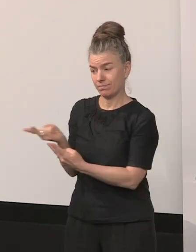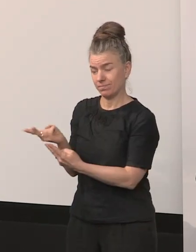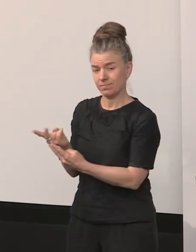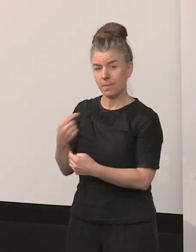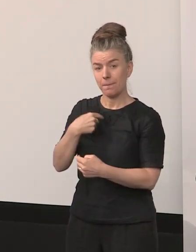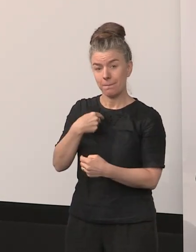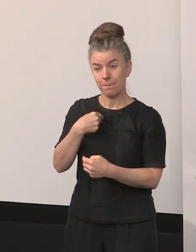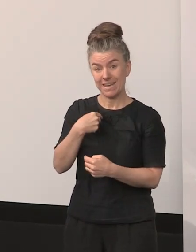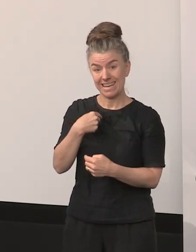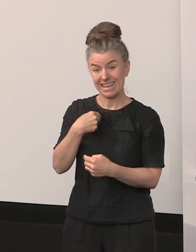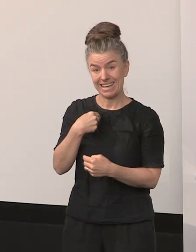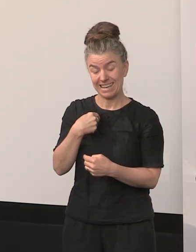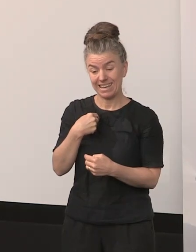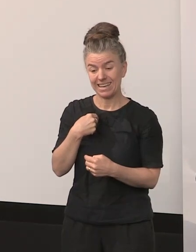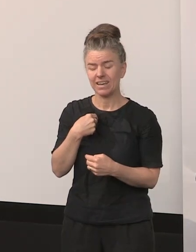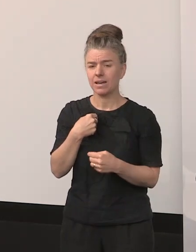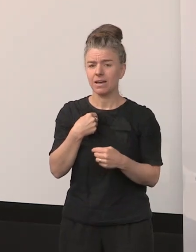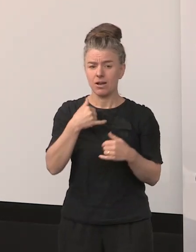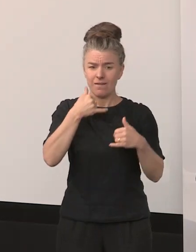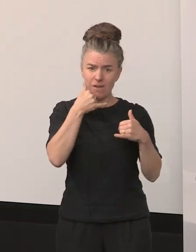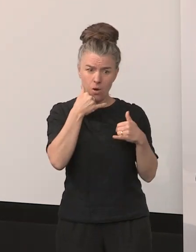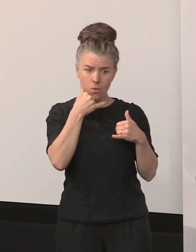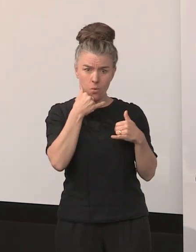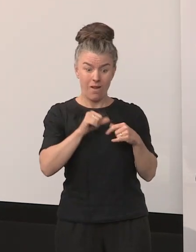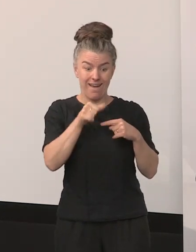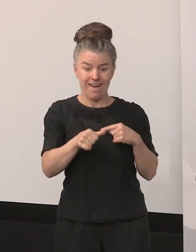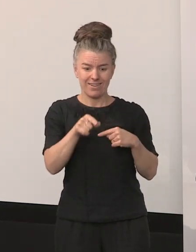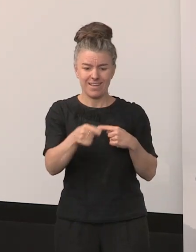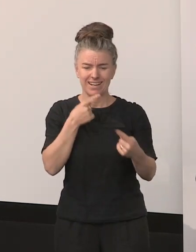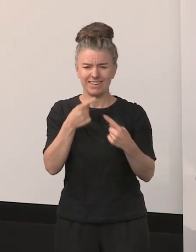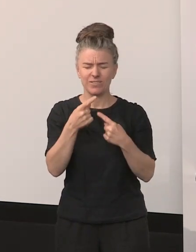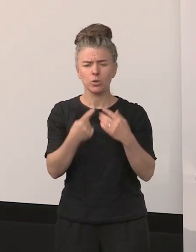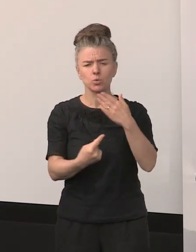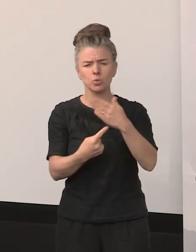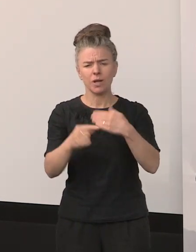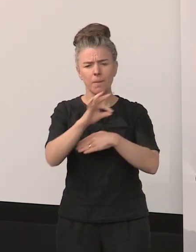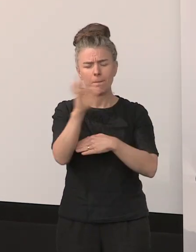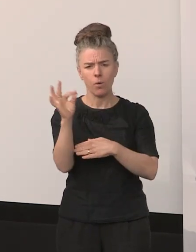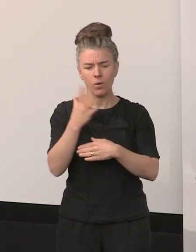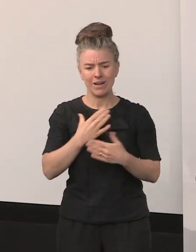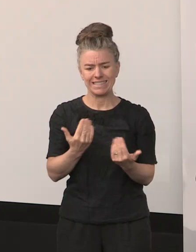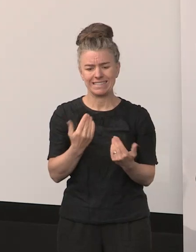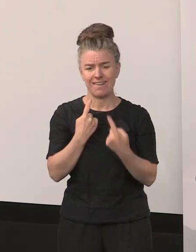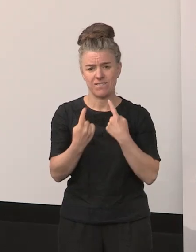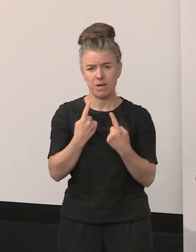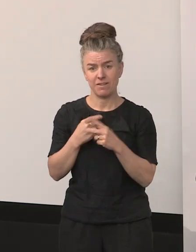interview is done, and it's about an hour - and in this